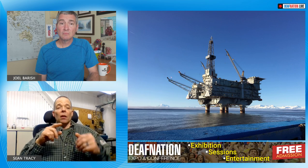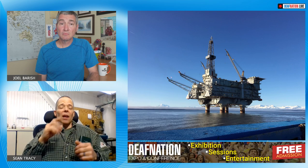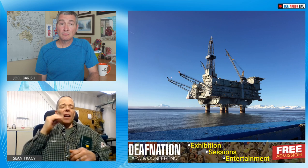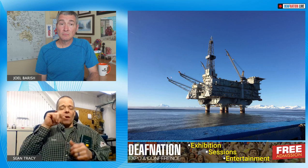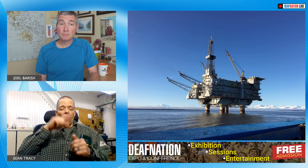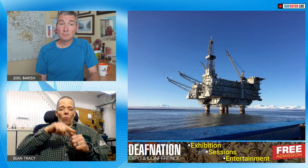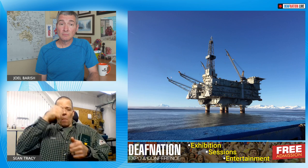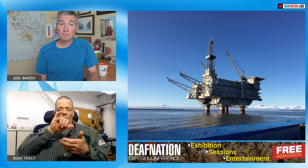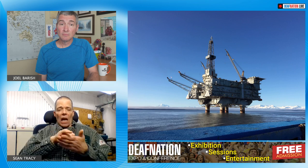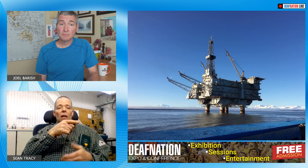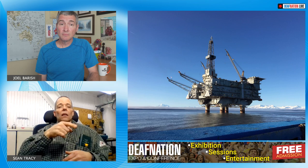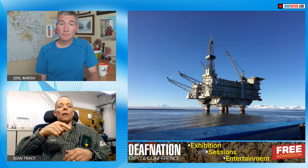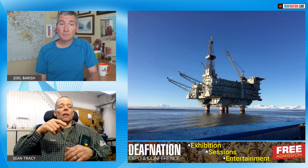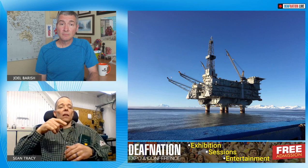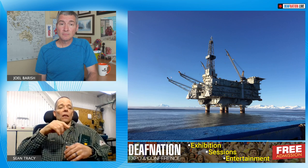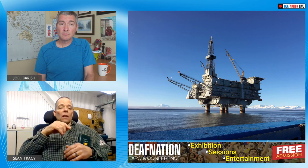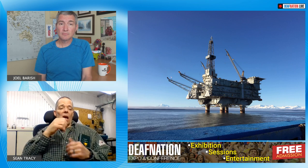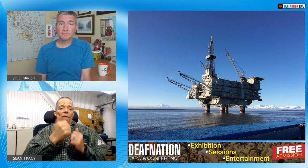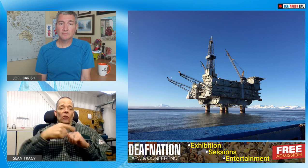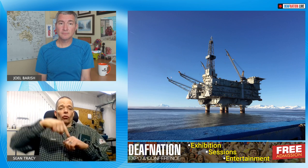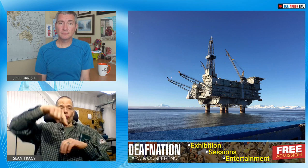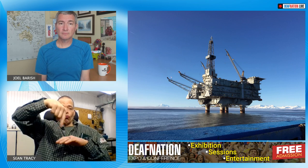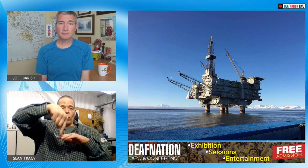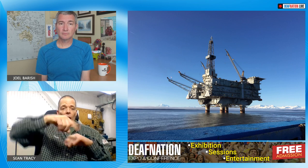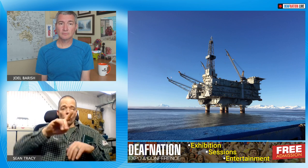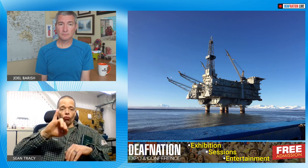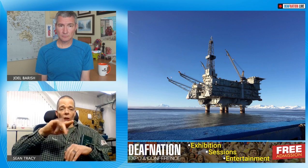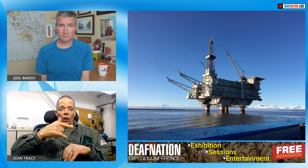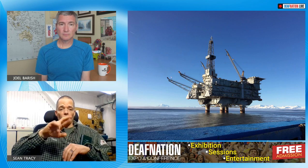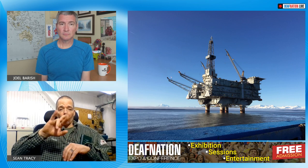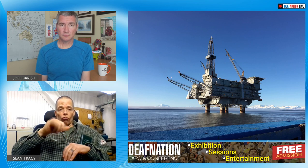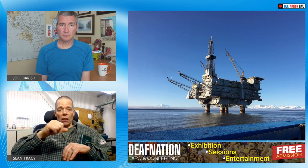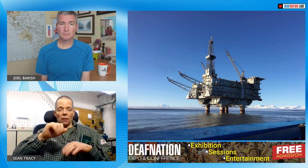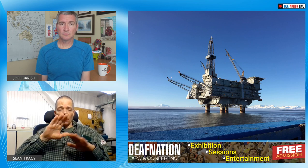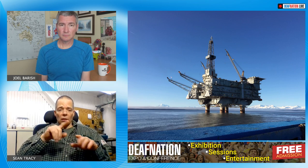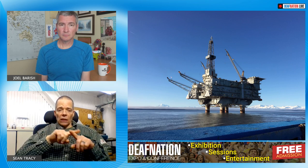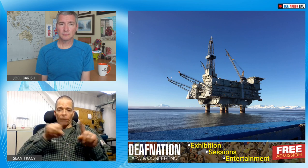It's important to remember that drilling rigs are different